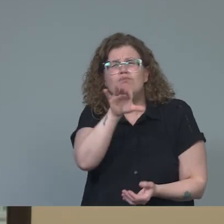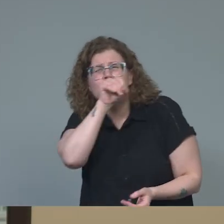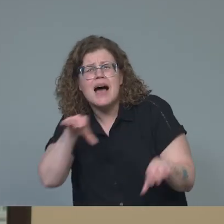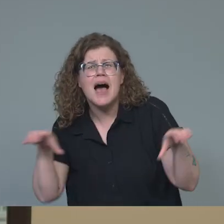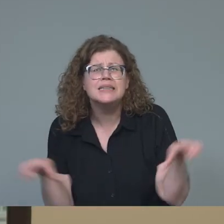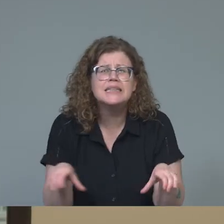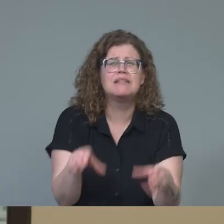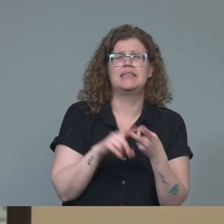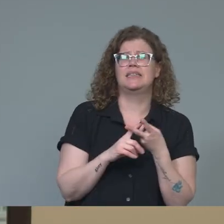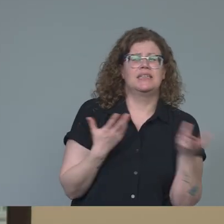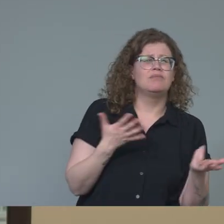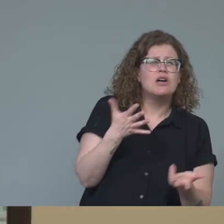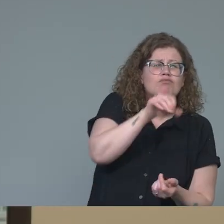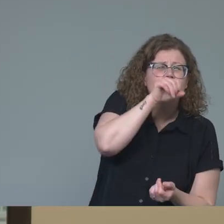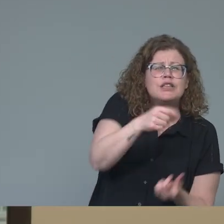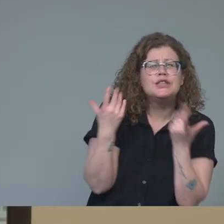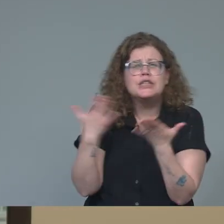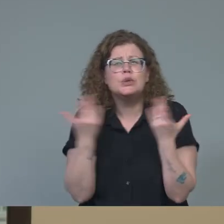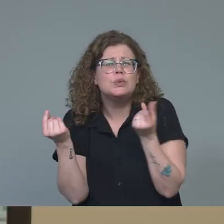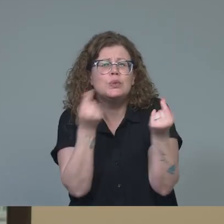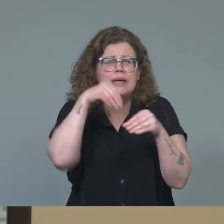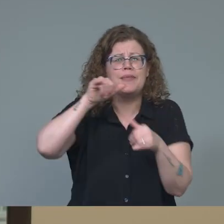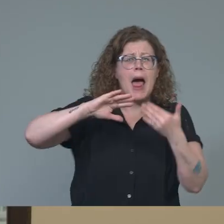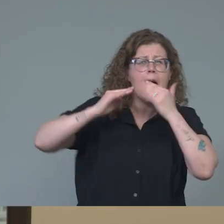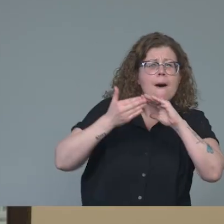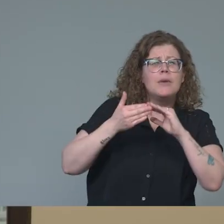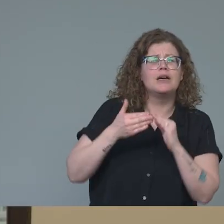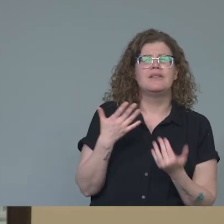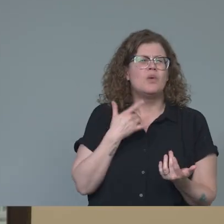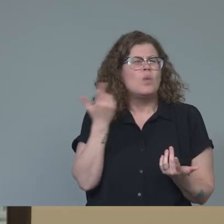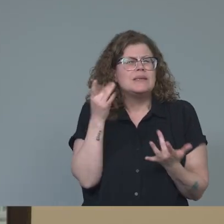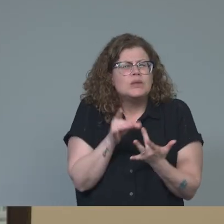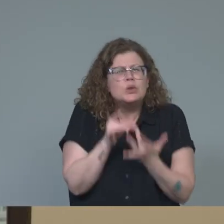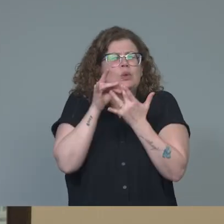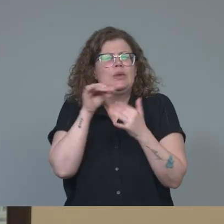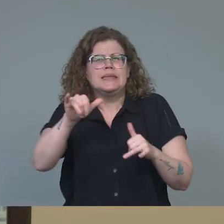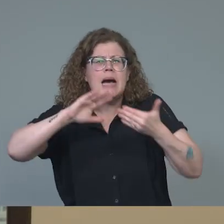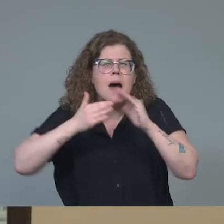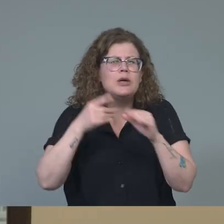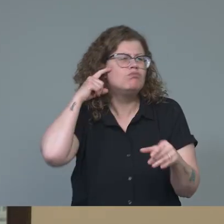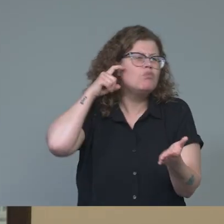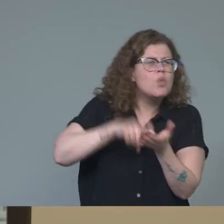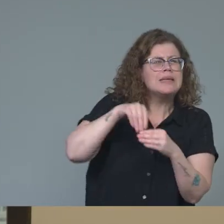able to partner with the Inglewood Community Association who has like 1,600 emails that we